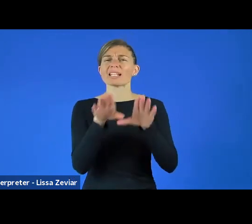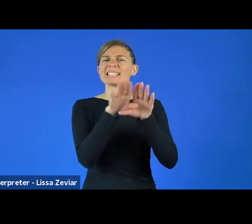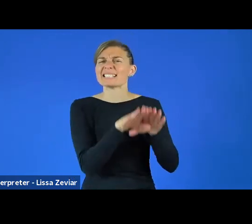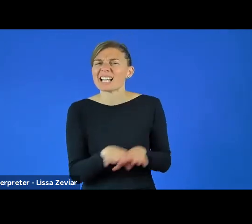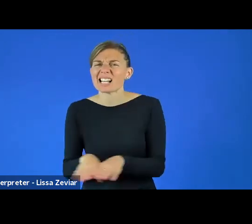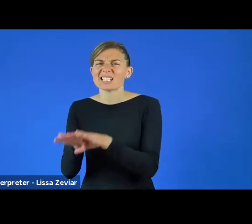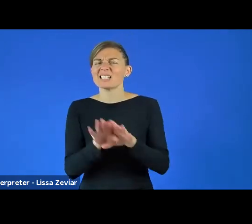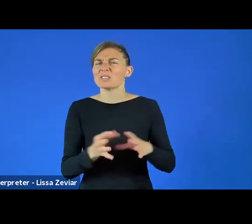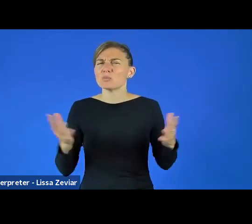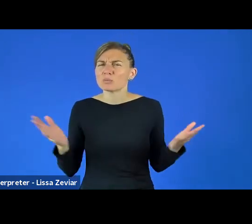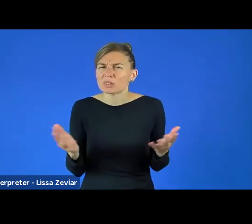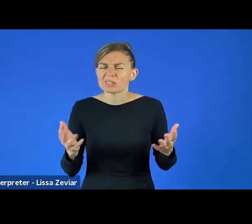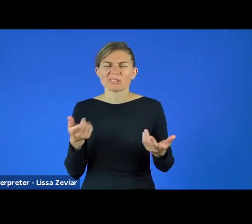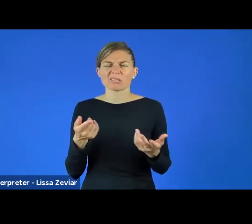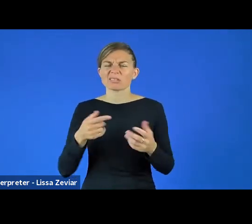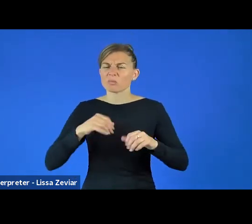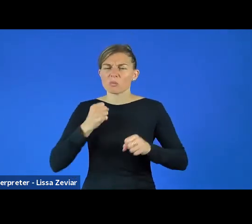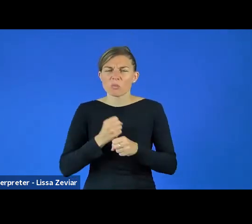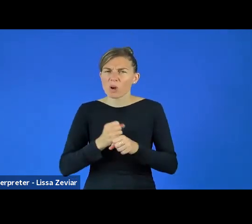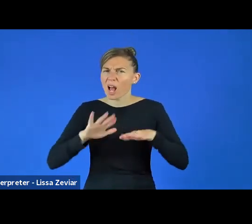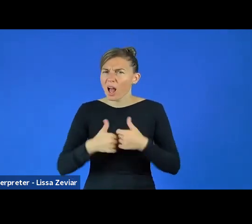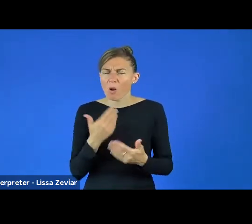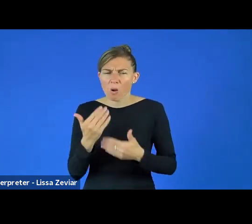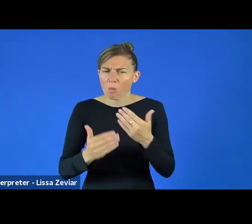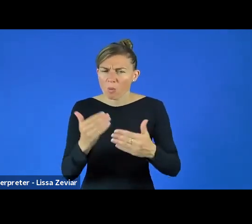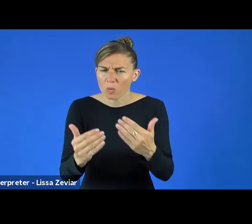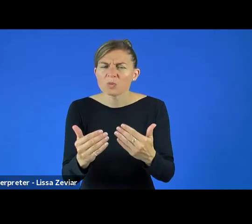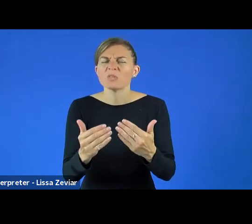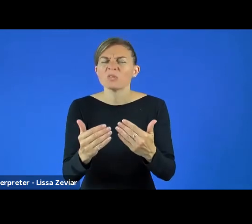I am going to repeat again those basic concepts I have explained